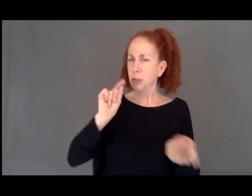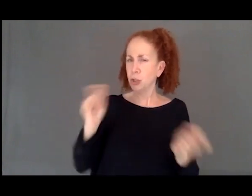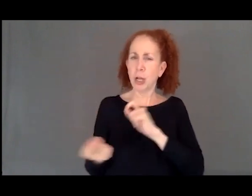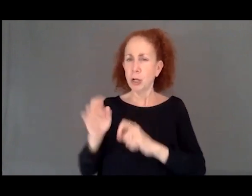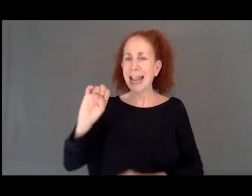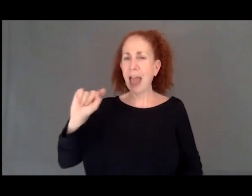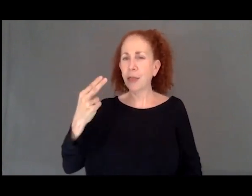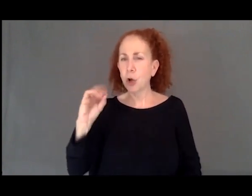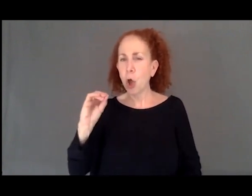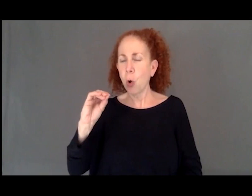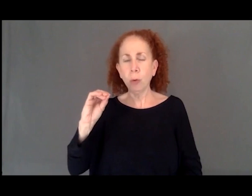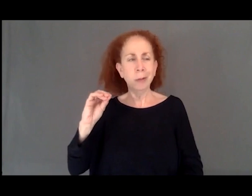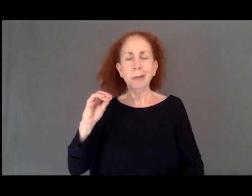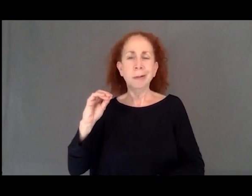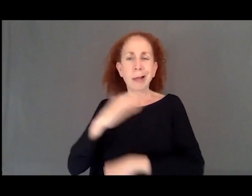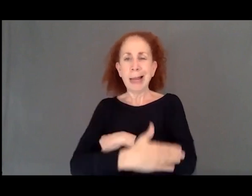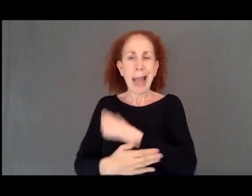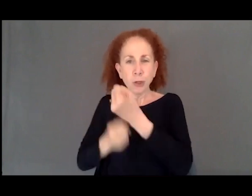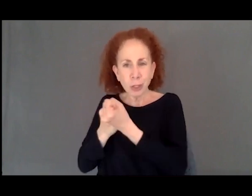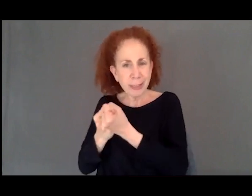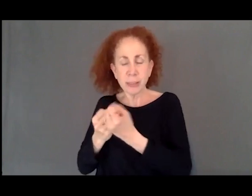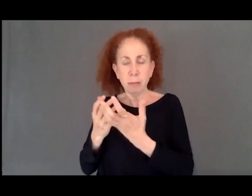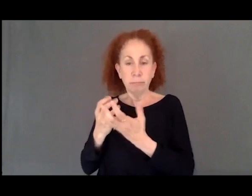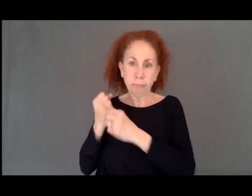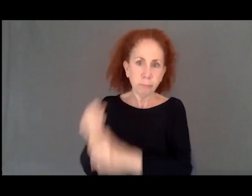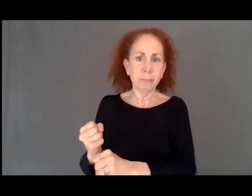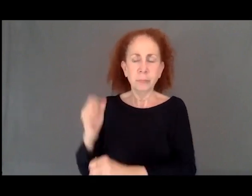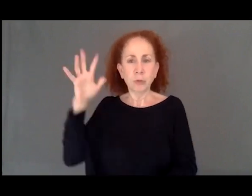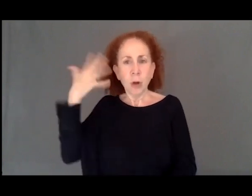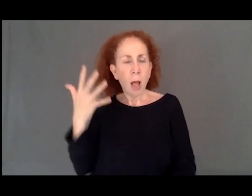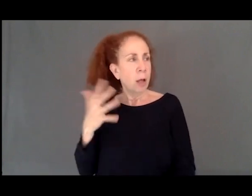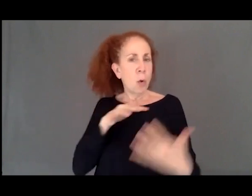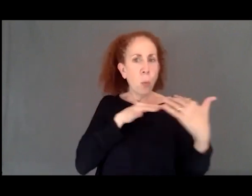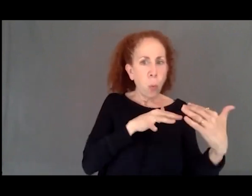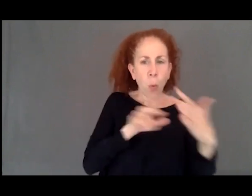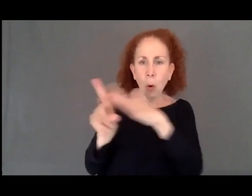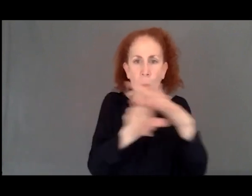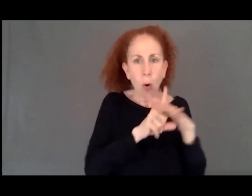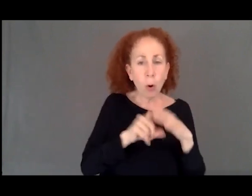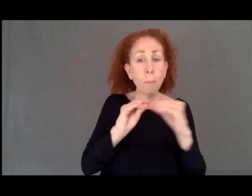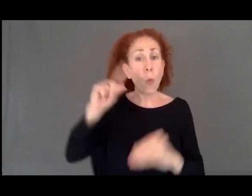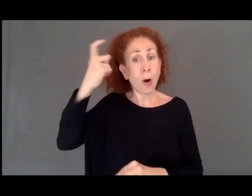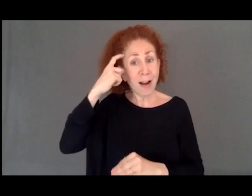going wild, wars. More coup d'etats, for instance, on the African continent